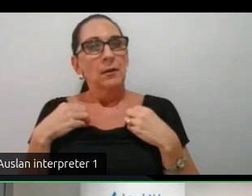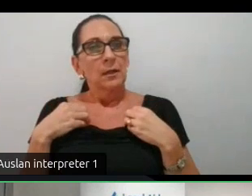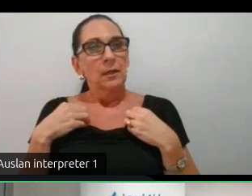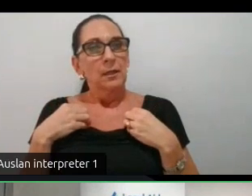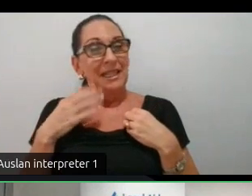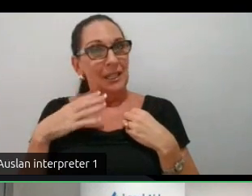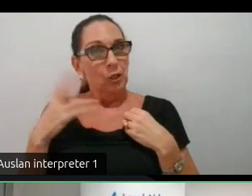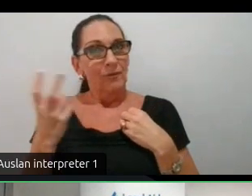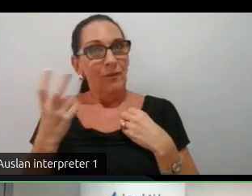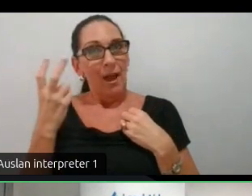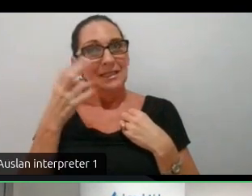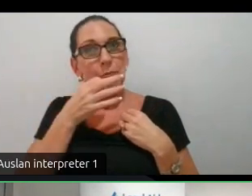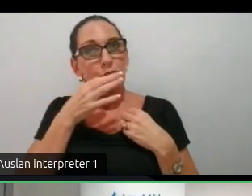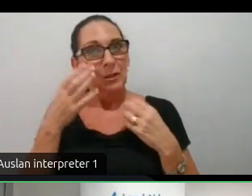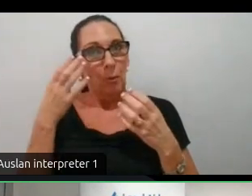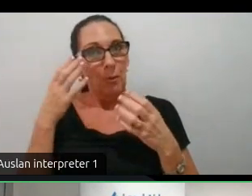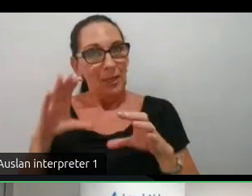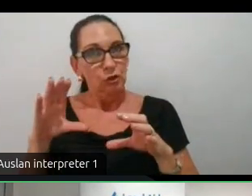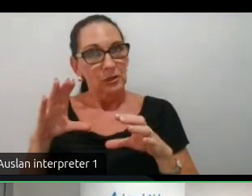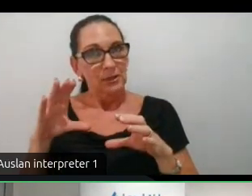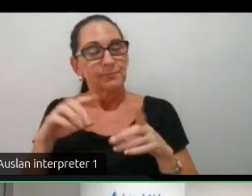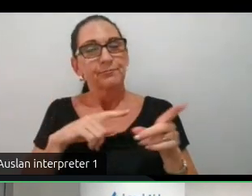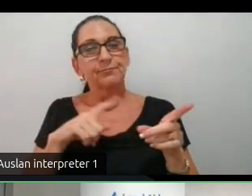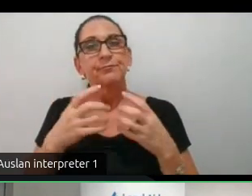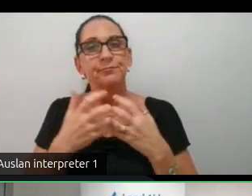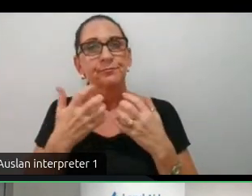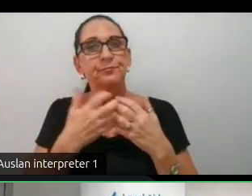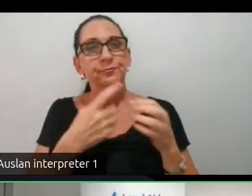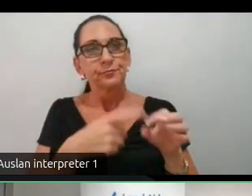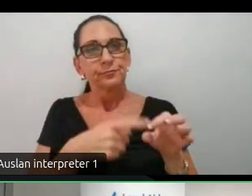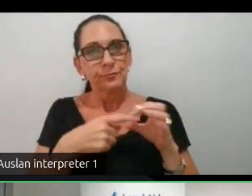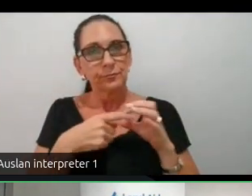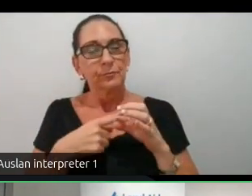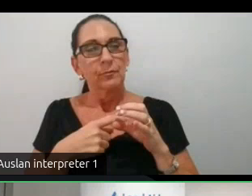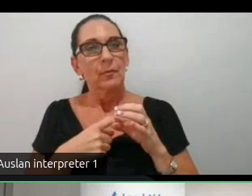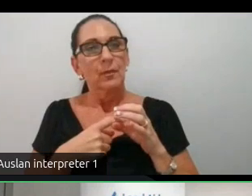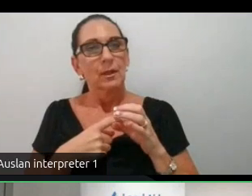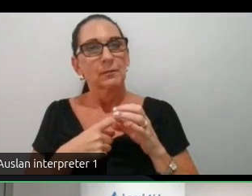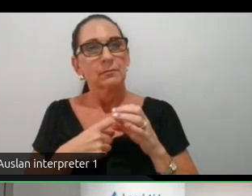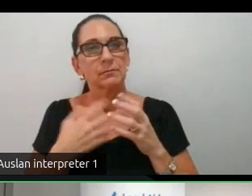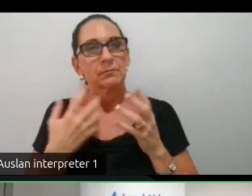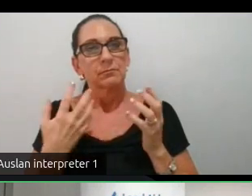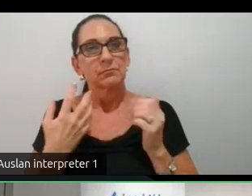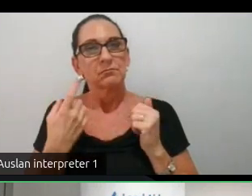to find you the temporary accommodation. So, this comes up a lot. Um, after a disaster that impacts,